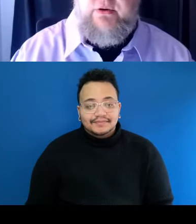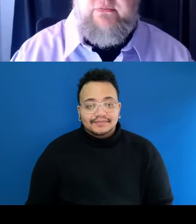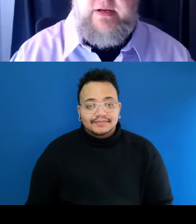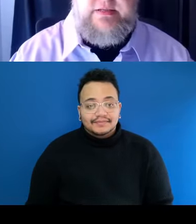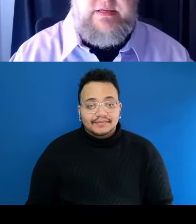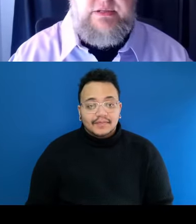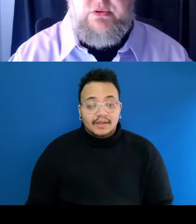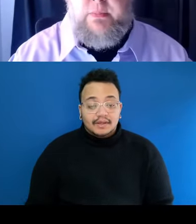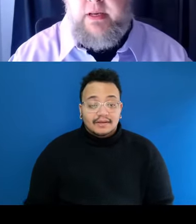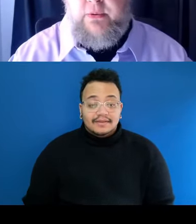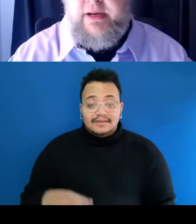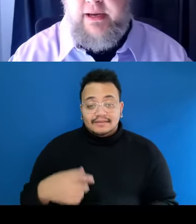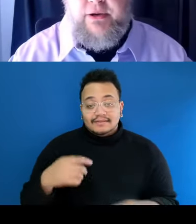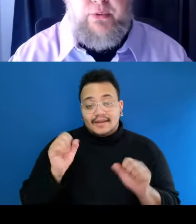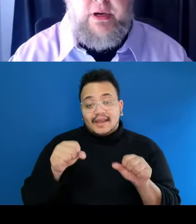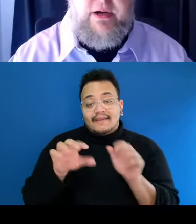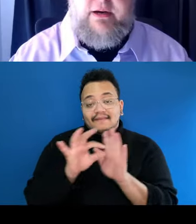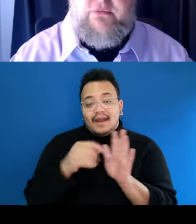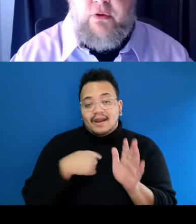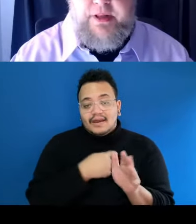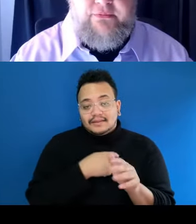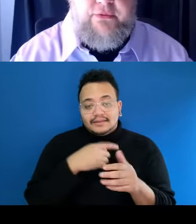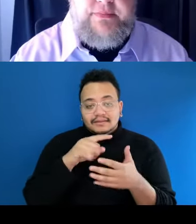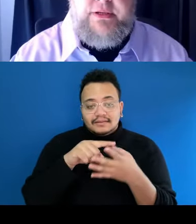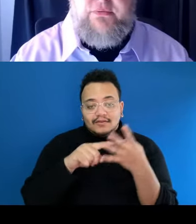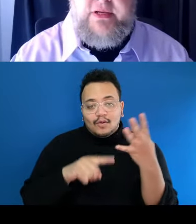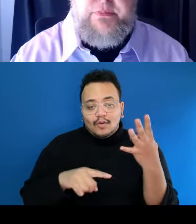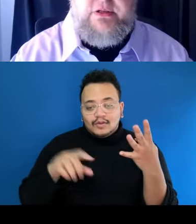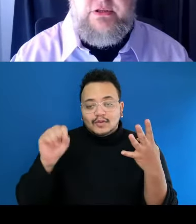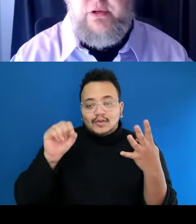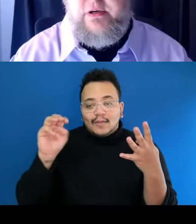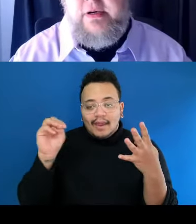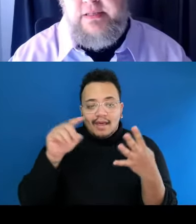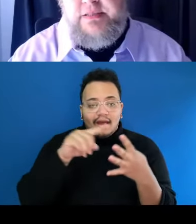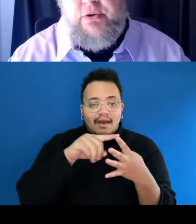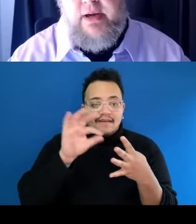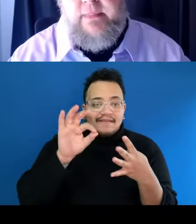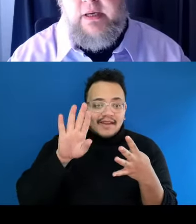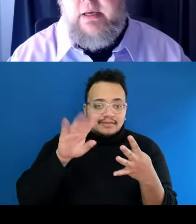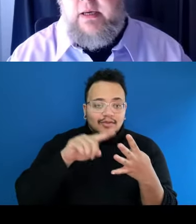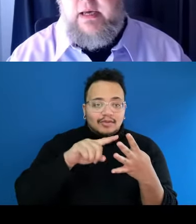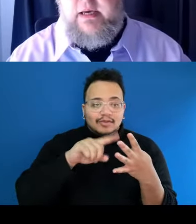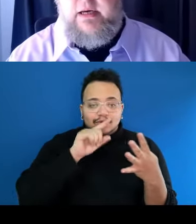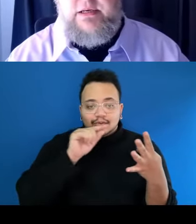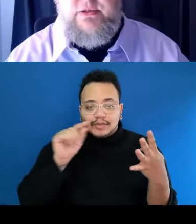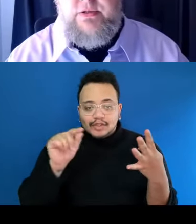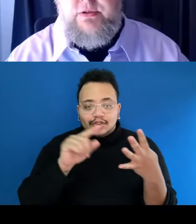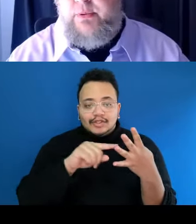You can find us on social media right now, we are on four platforms. So Facebook, Twitter, Instagram and on YouTube,